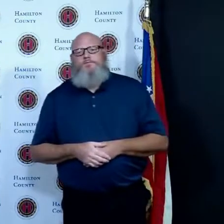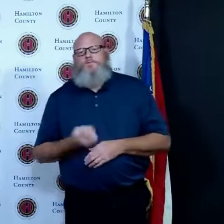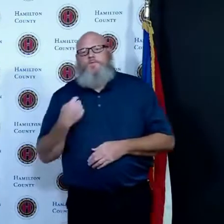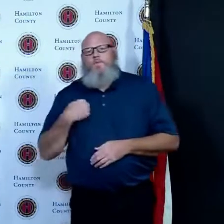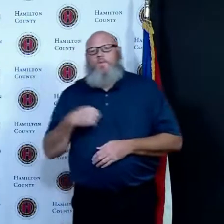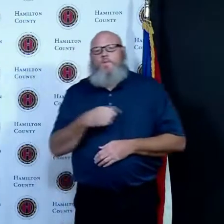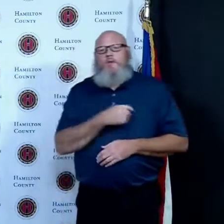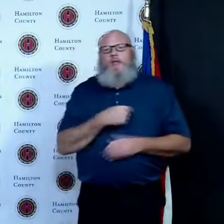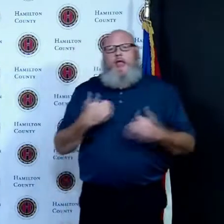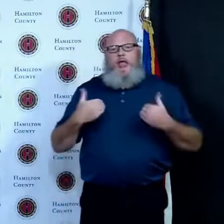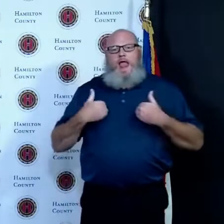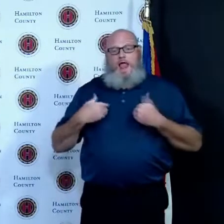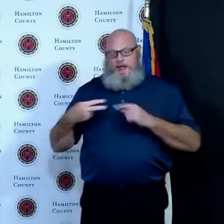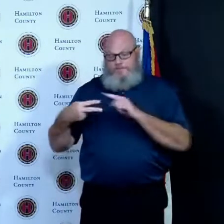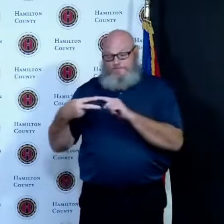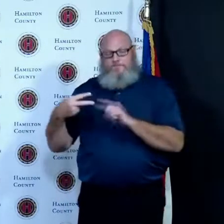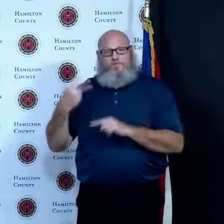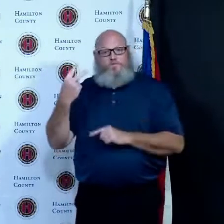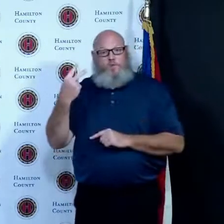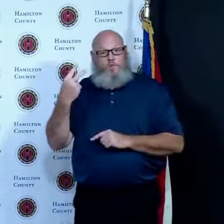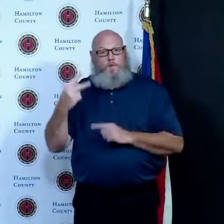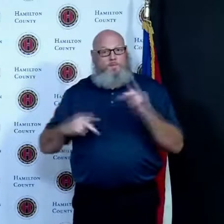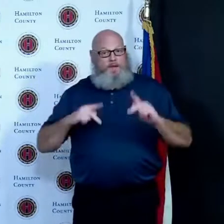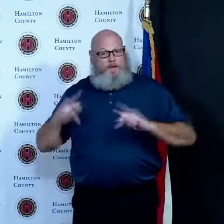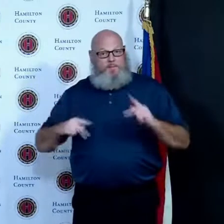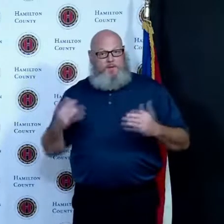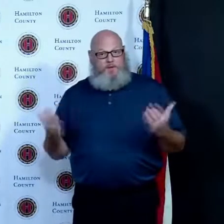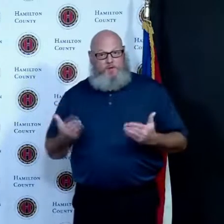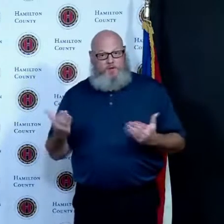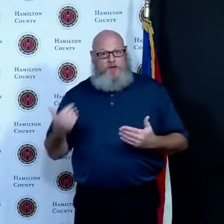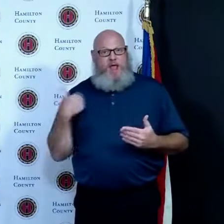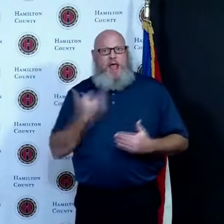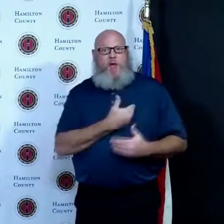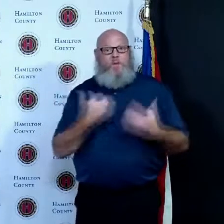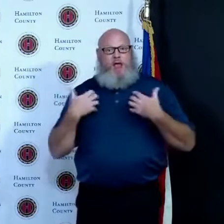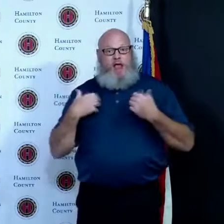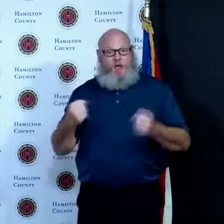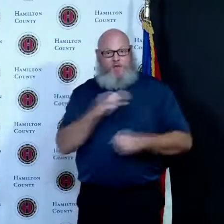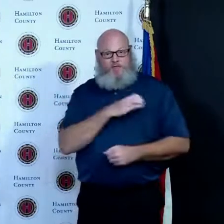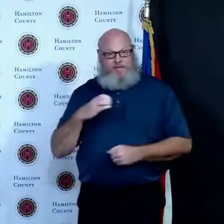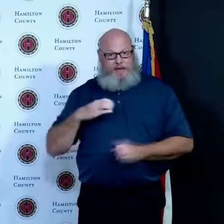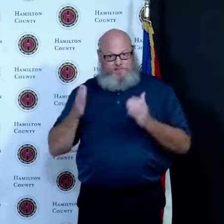Emergency Management Agency of Hamilton County we're going to talk about vaccines today